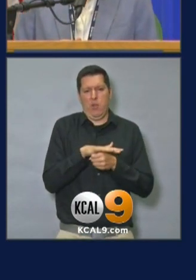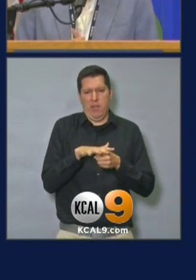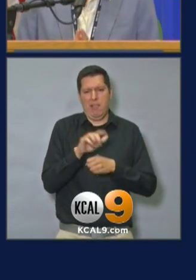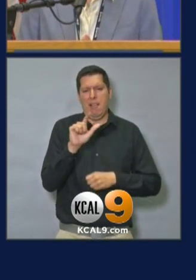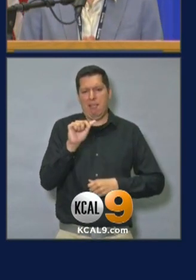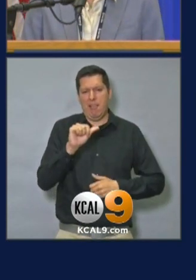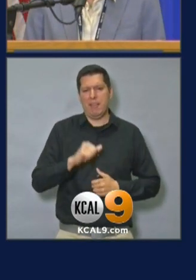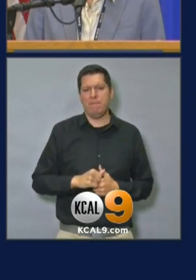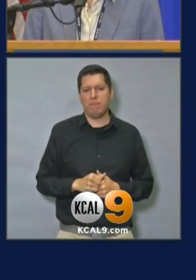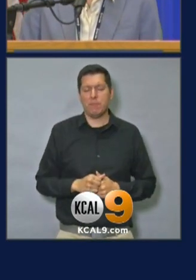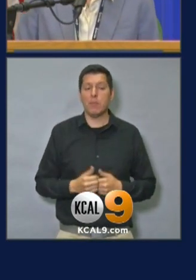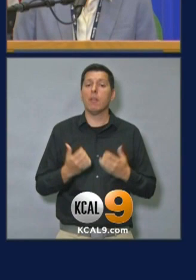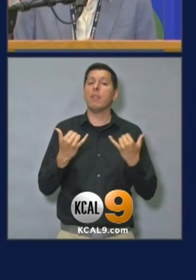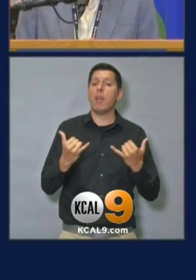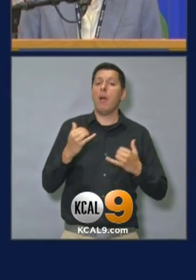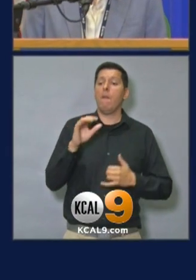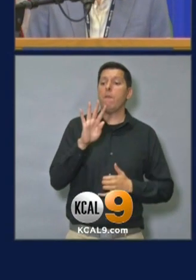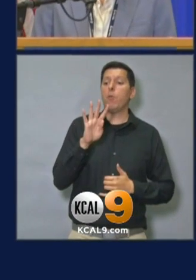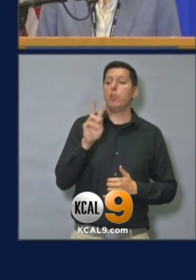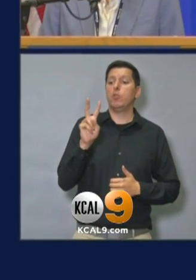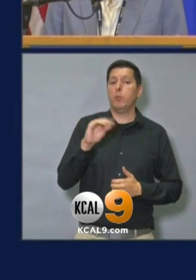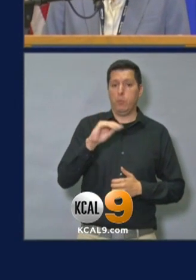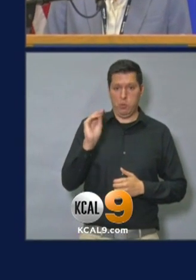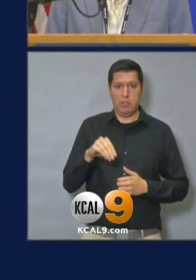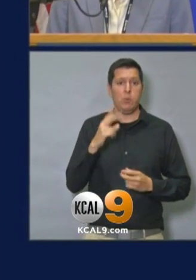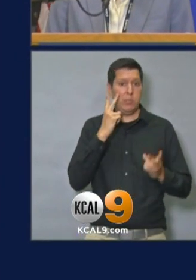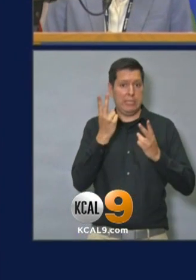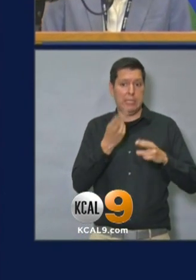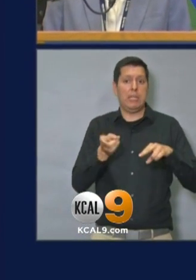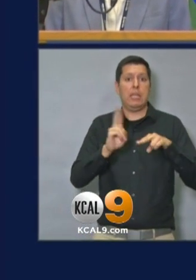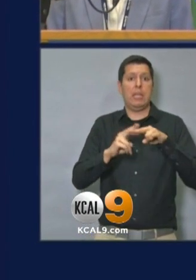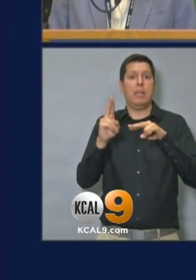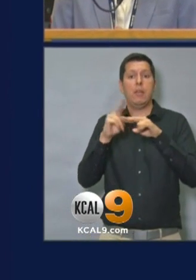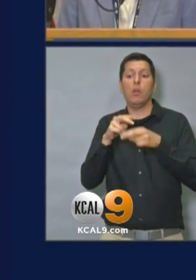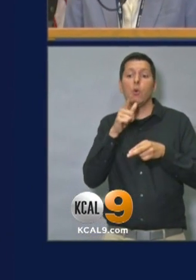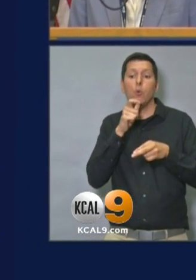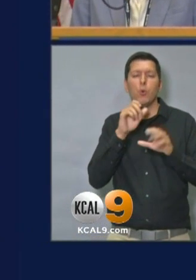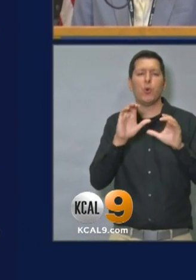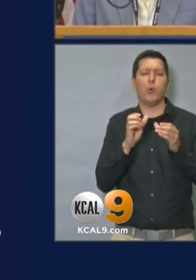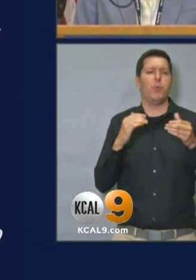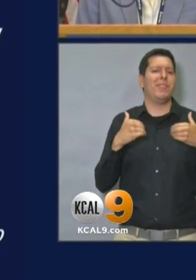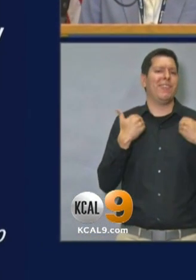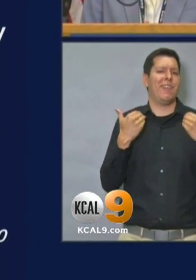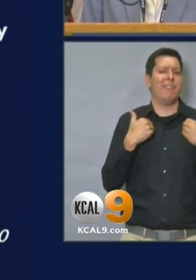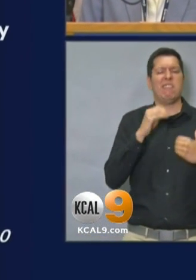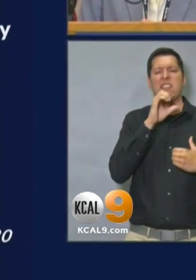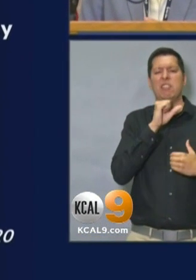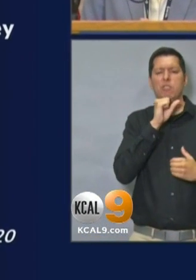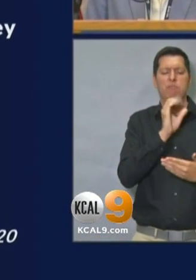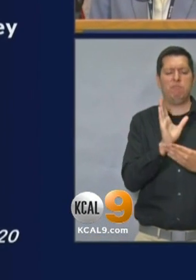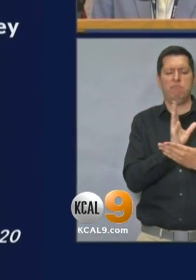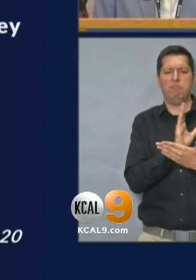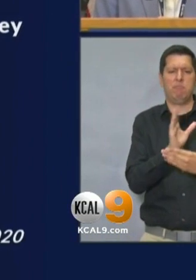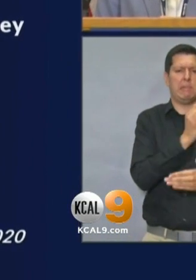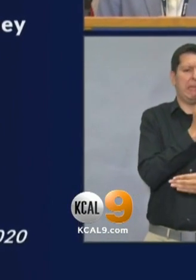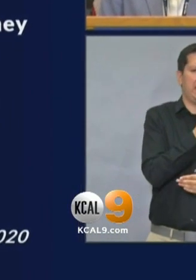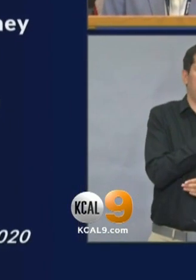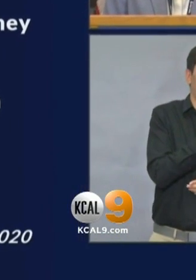500,000 PEOPLE VISITED NIGHTLIFE SPOTS ACROSS THE COUNTY. WE KNOW TODAY THAT THERE'S A 42%